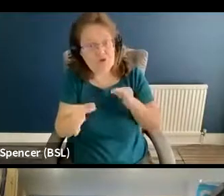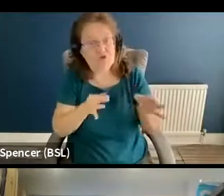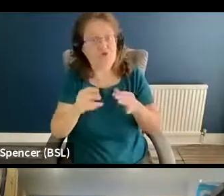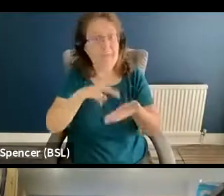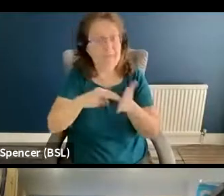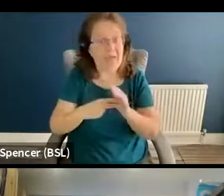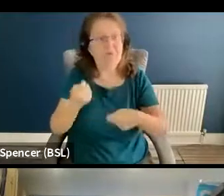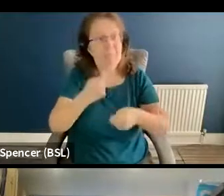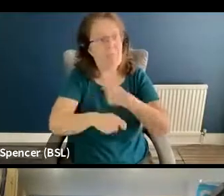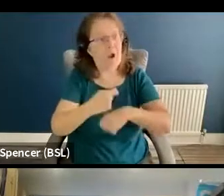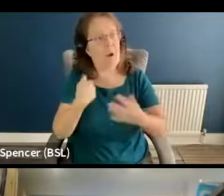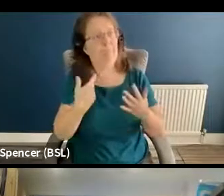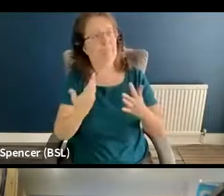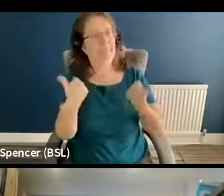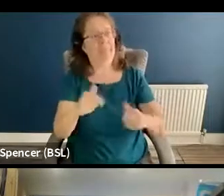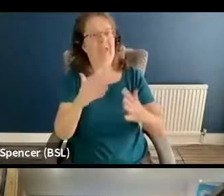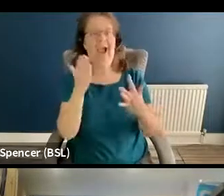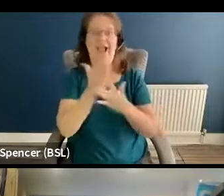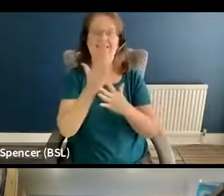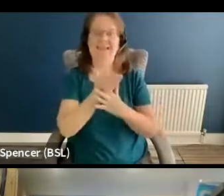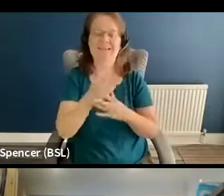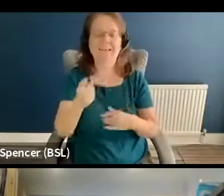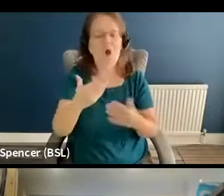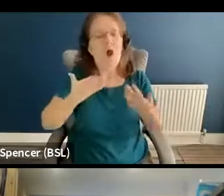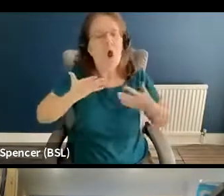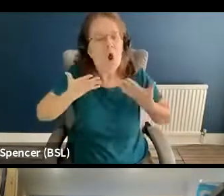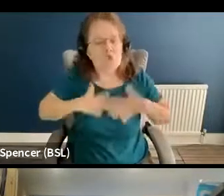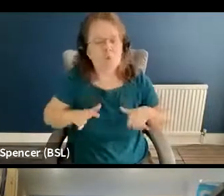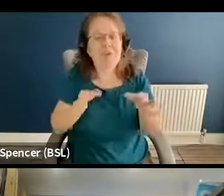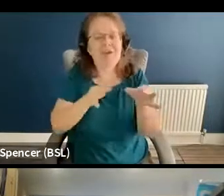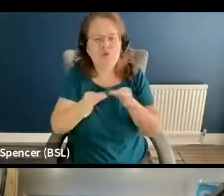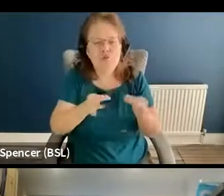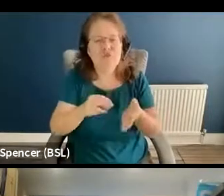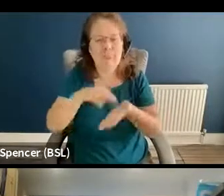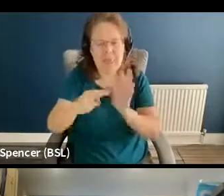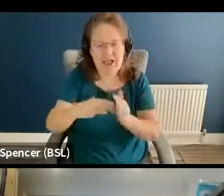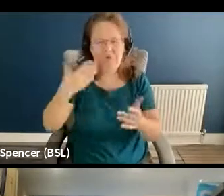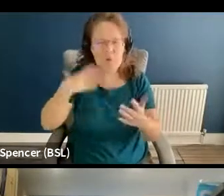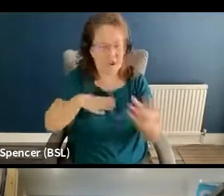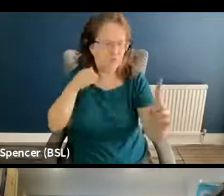to become accessible, you really do need a strategic plan and you need to work the plan.